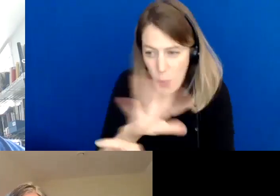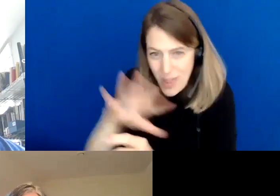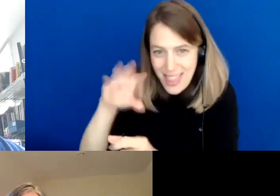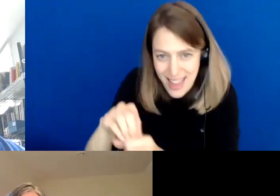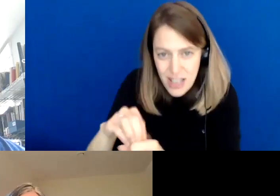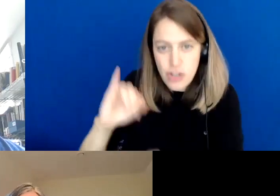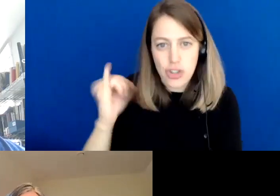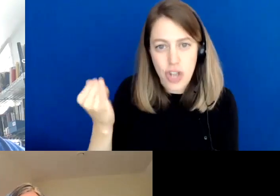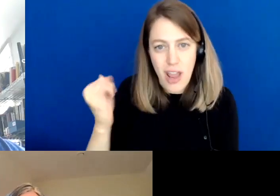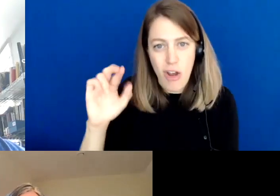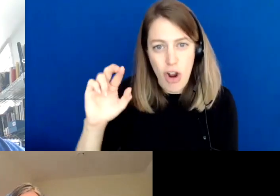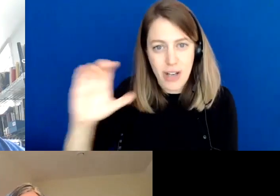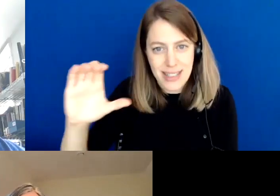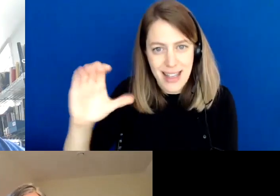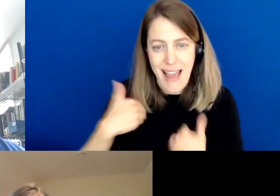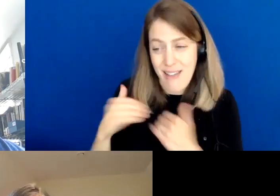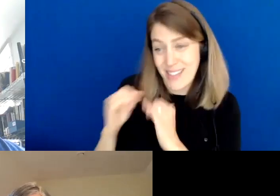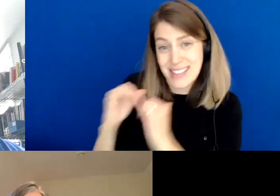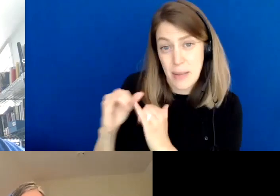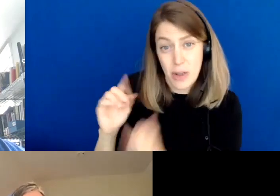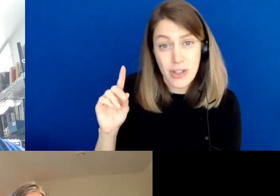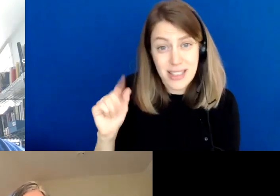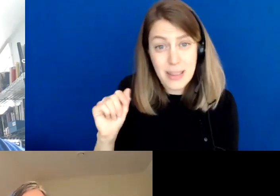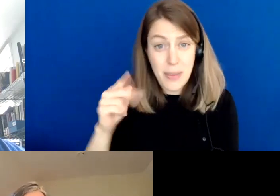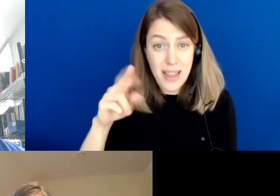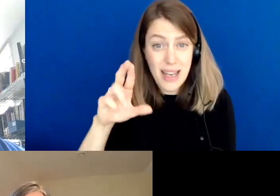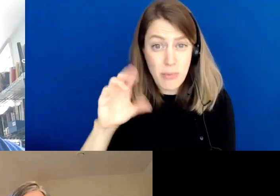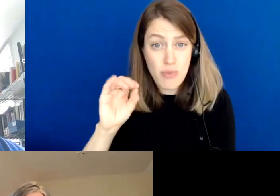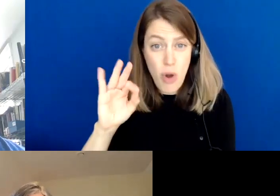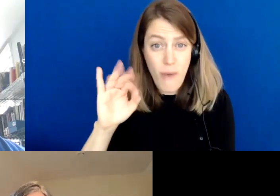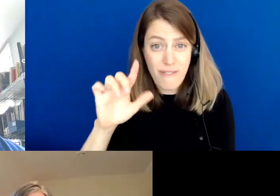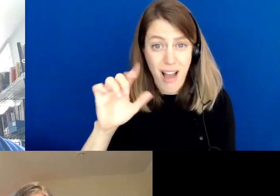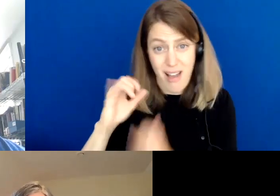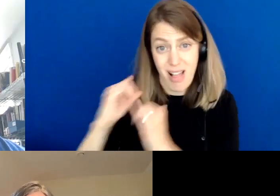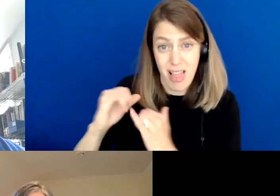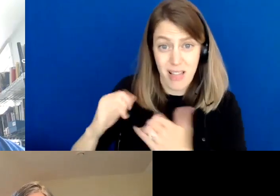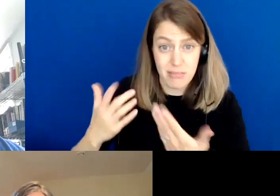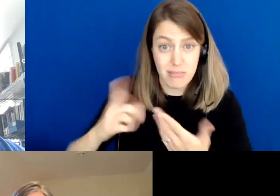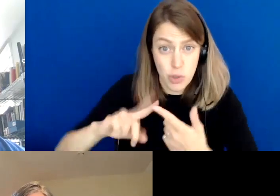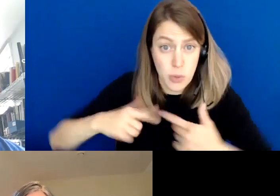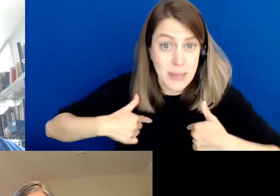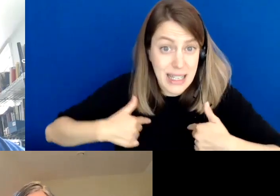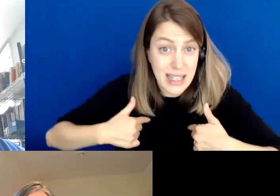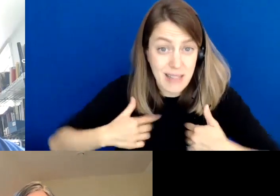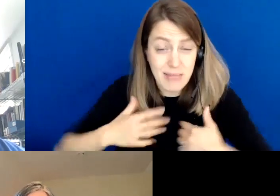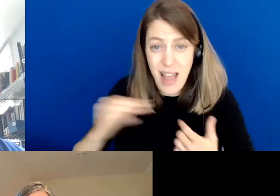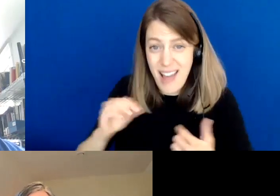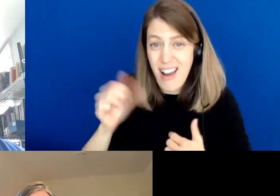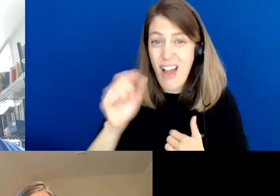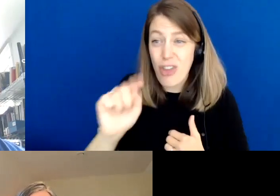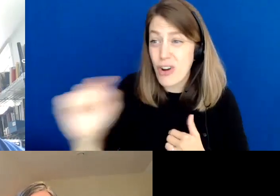who have similar disability profiles to myself and some of the other folks you're going to hear from today.